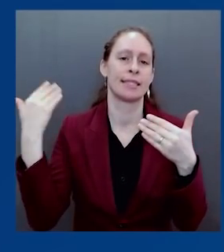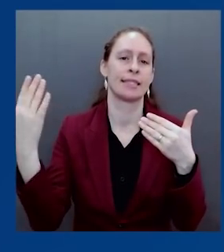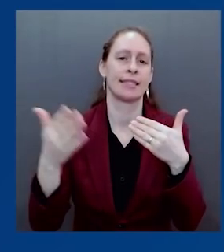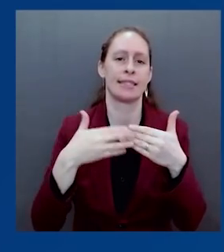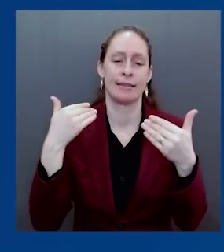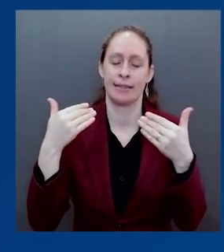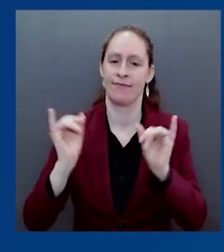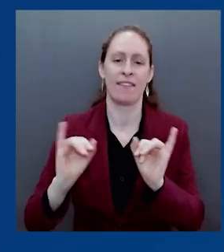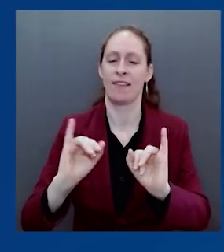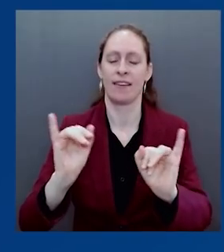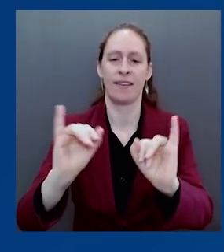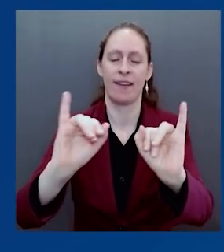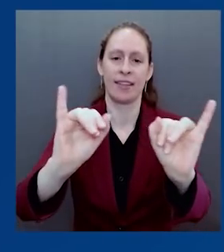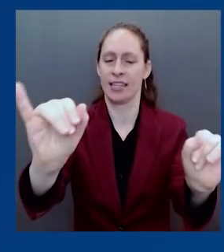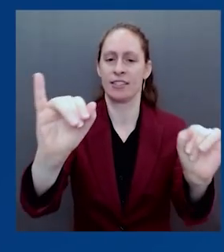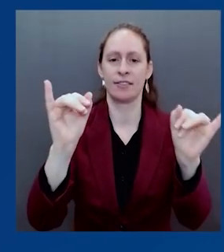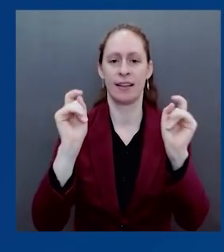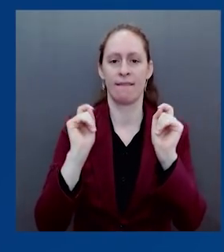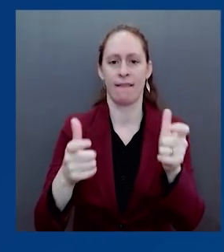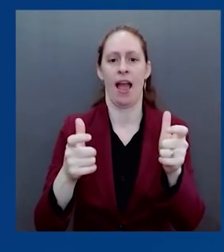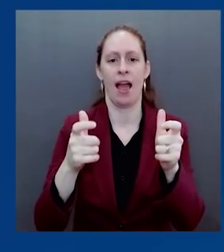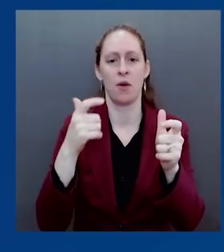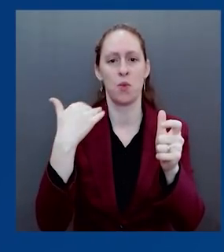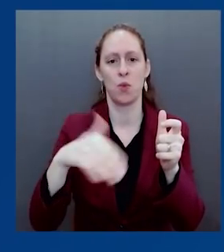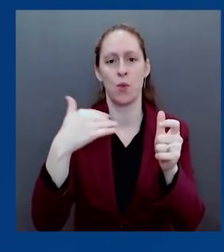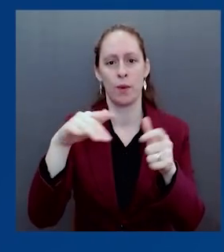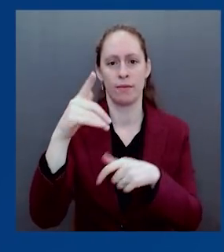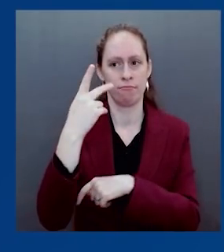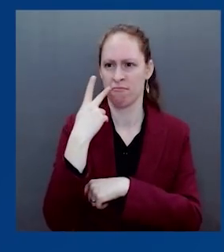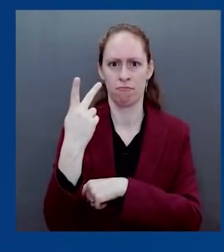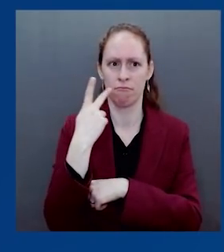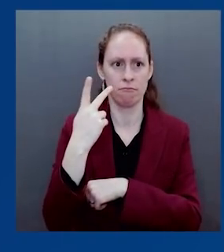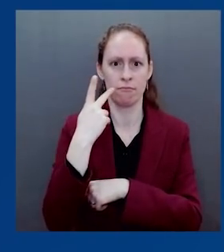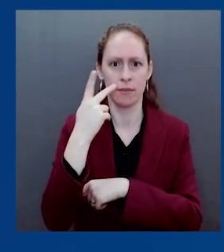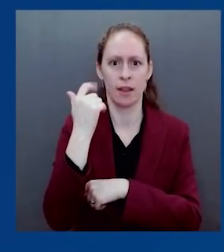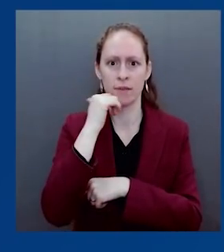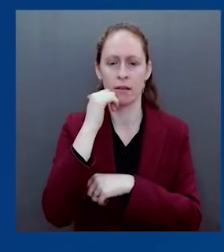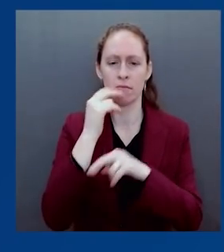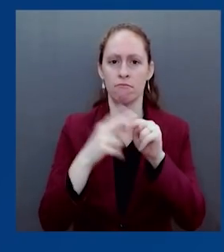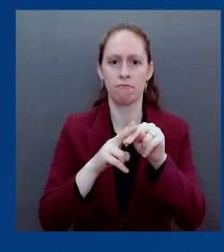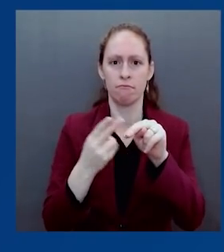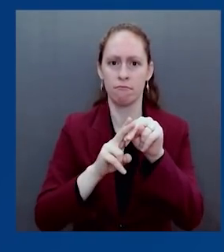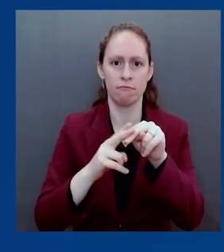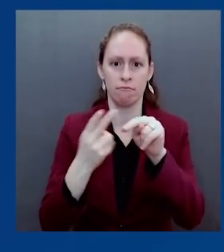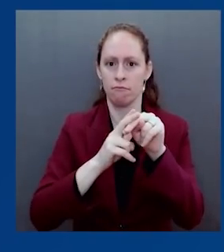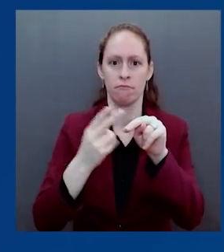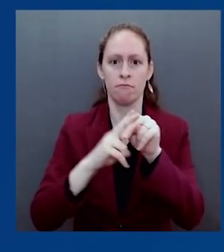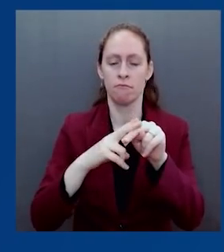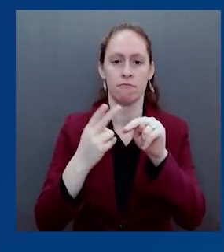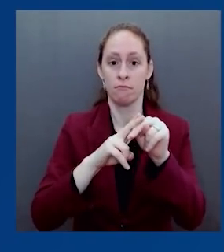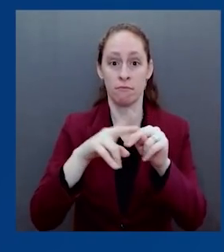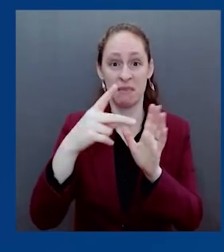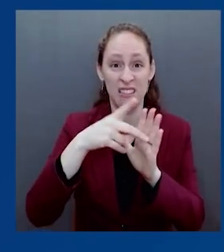in unprecedented daily case counts, sickness, absenteeism, and strains on our healthcare system.